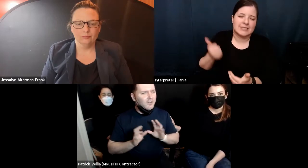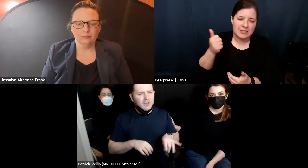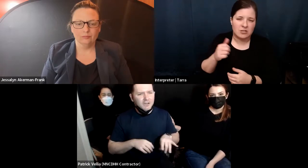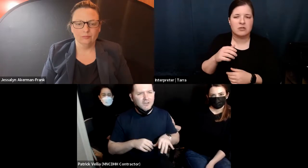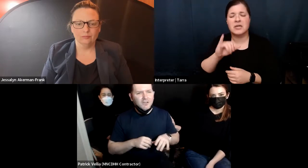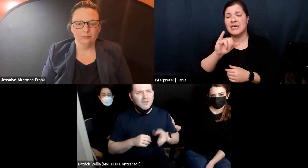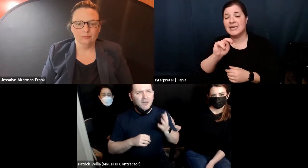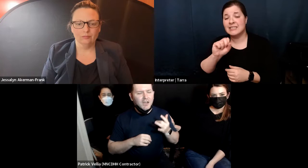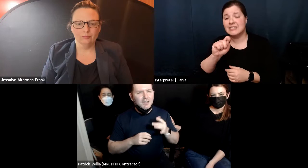So now we have Shipt. I order it all the time.